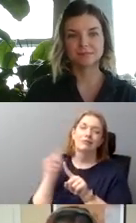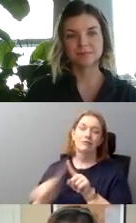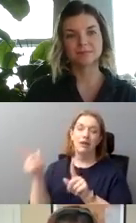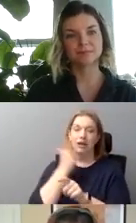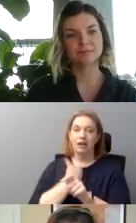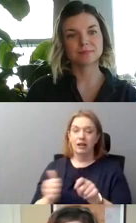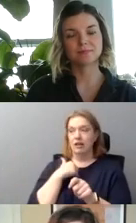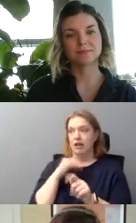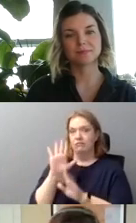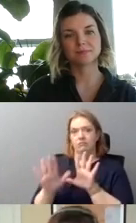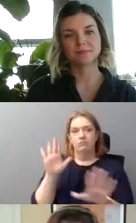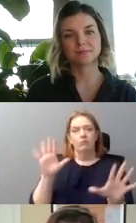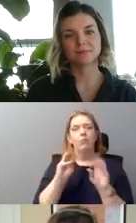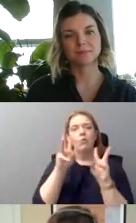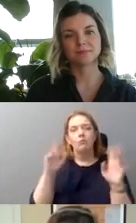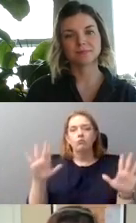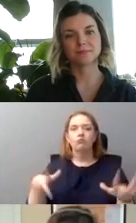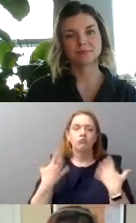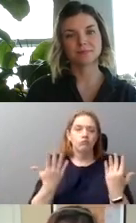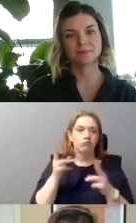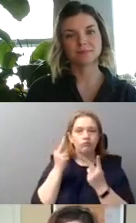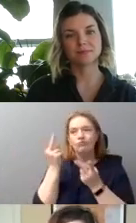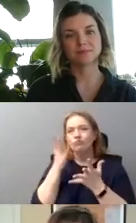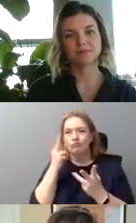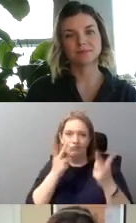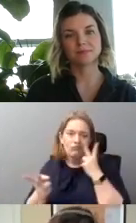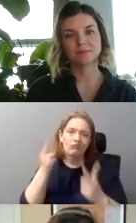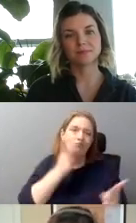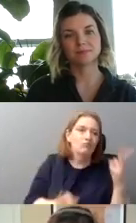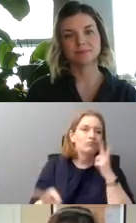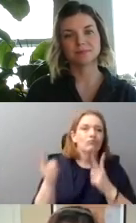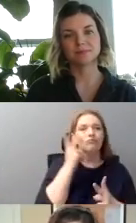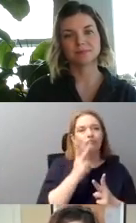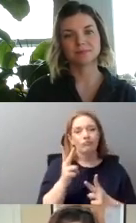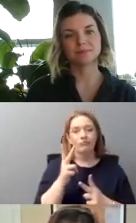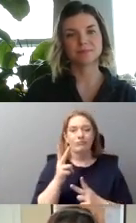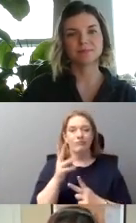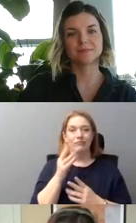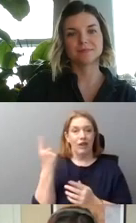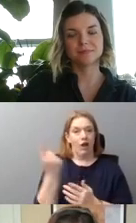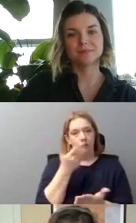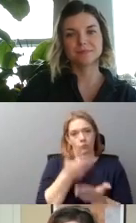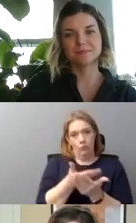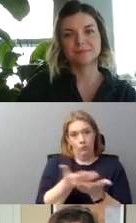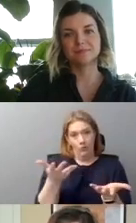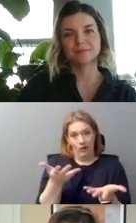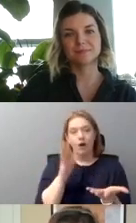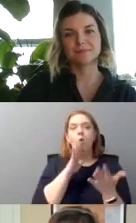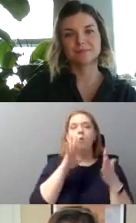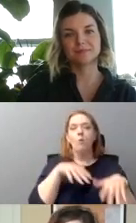adventures for residents and visitors alike, and never far away is the water, bay or ocean. One